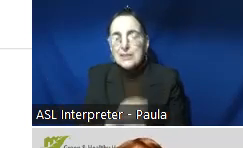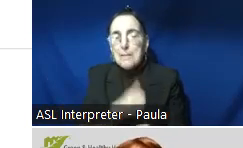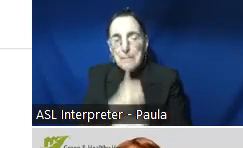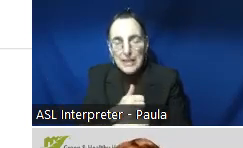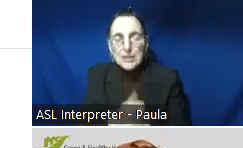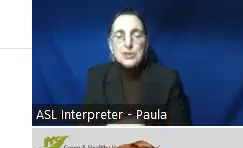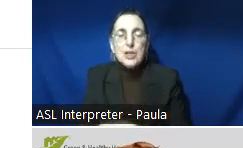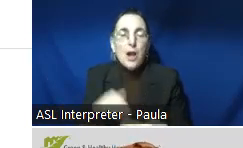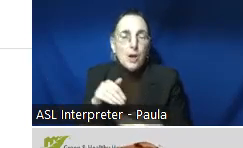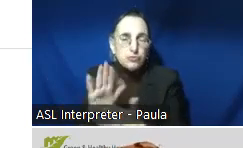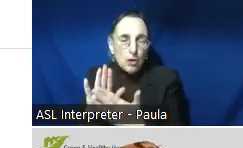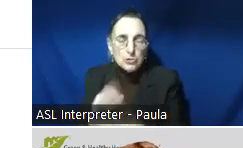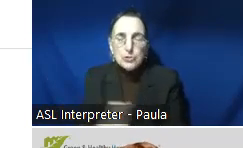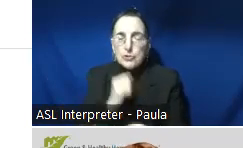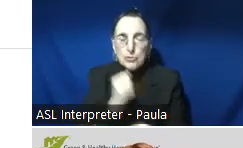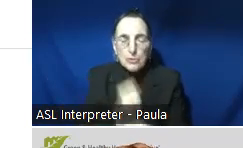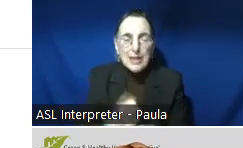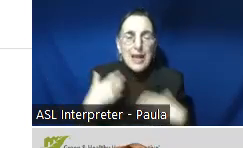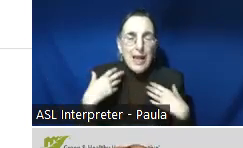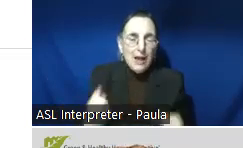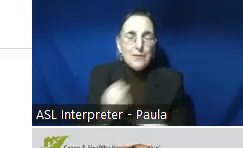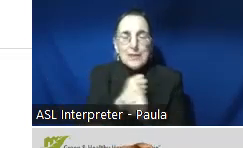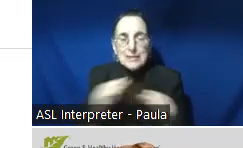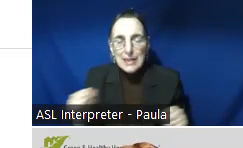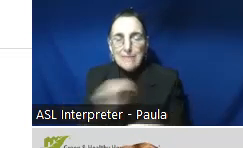safe, and energy-efficient homes. If you go to the next slide.